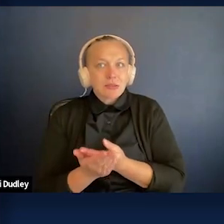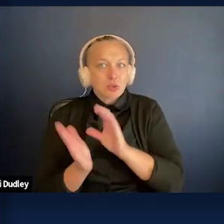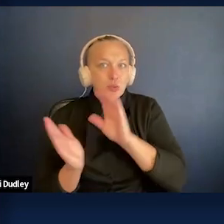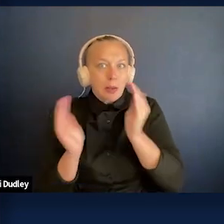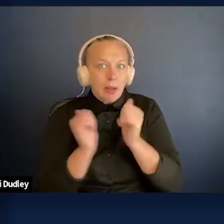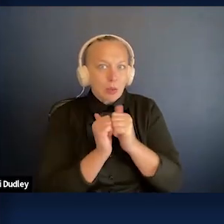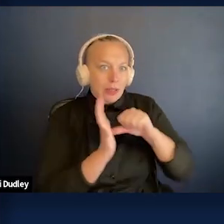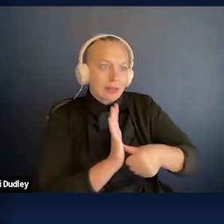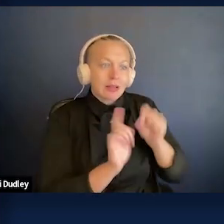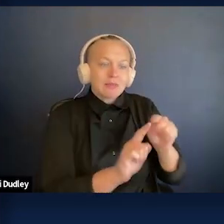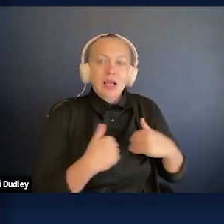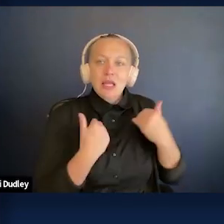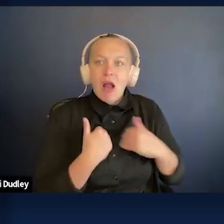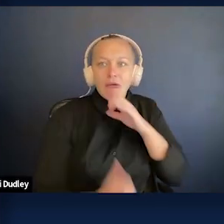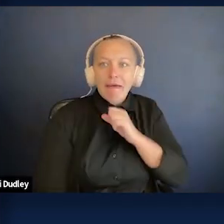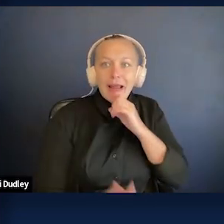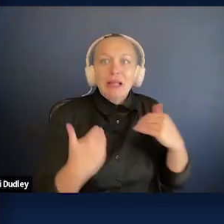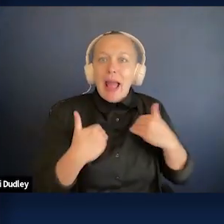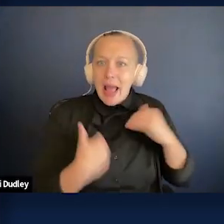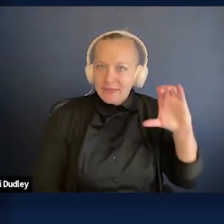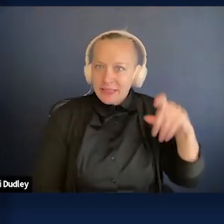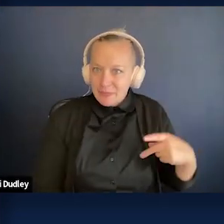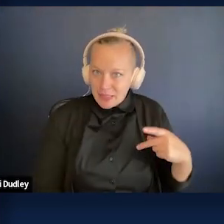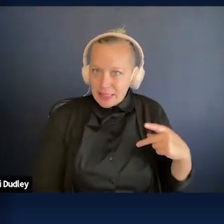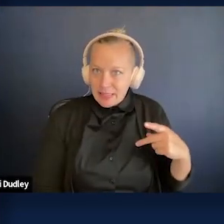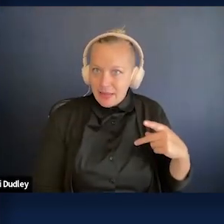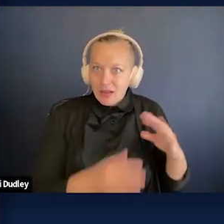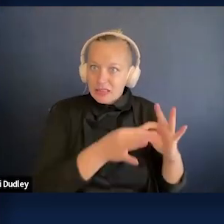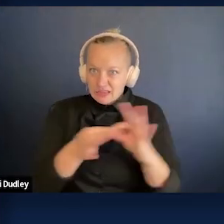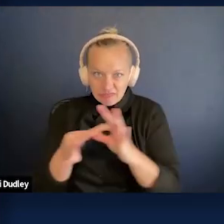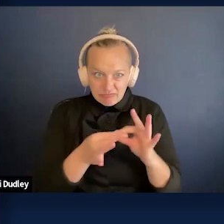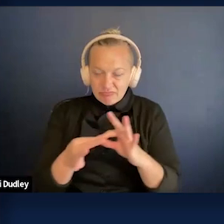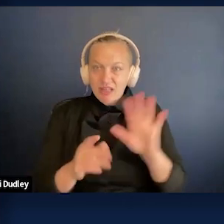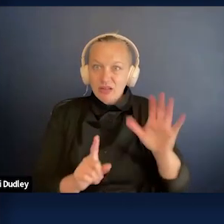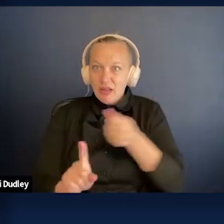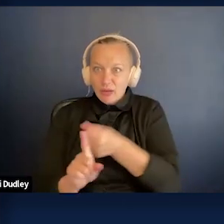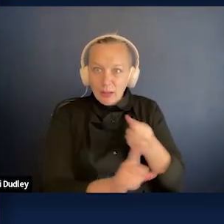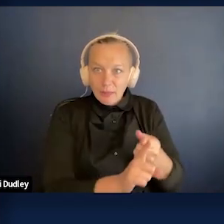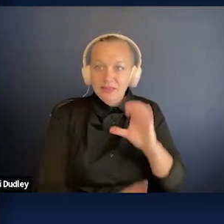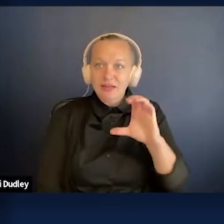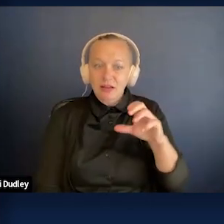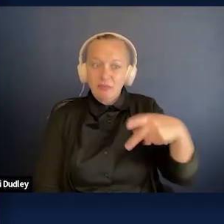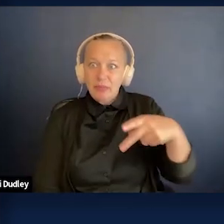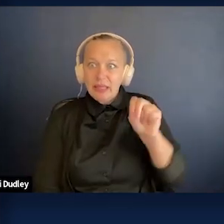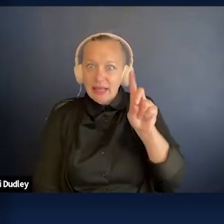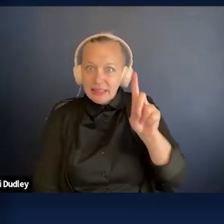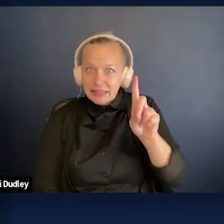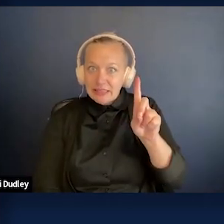should be considered for changes in pneumococcal disease prevention-related policy.